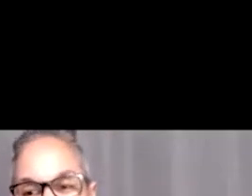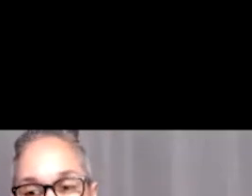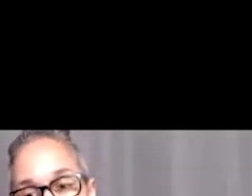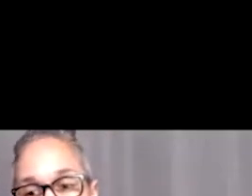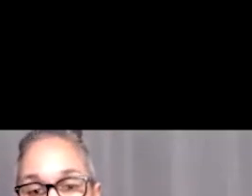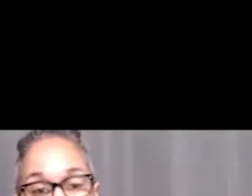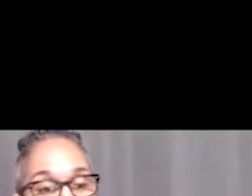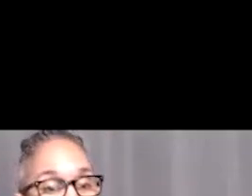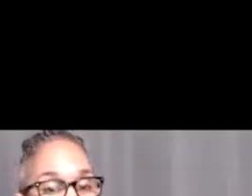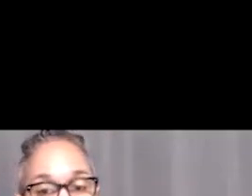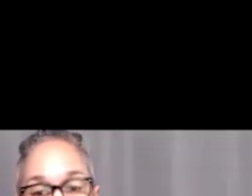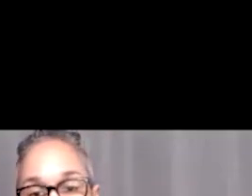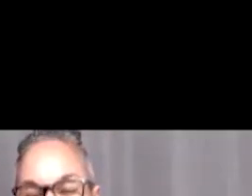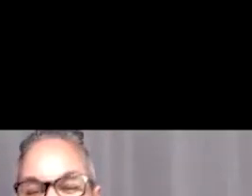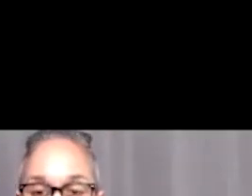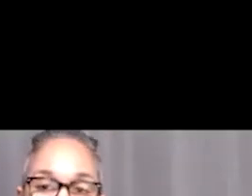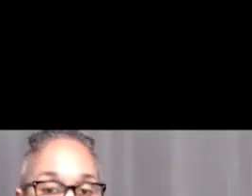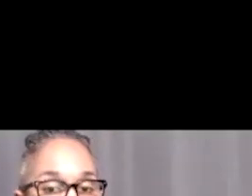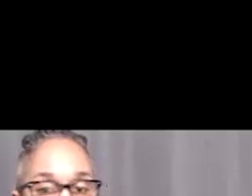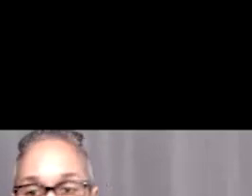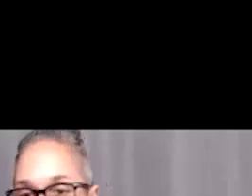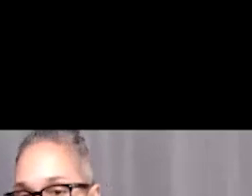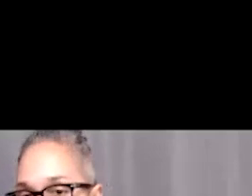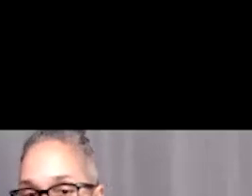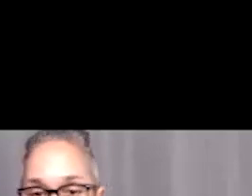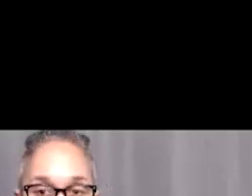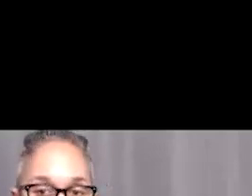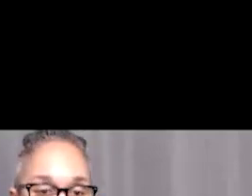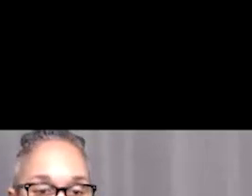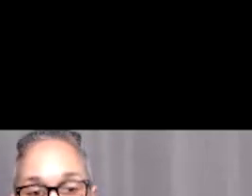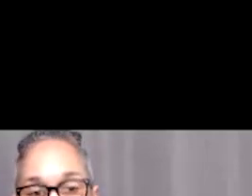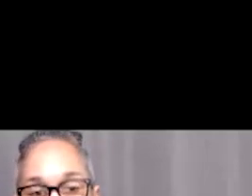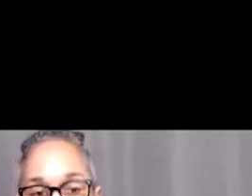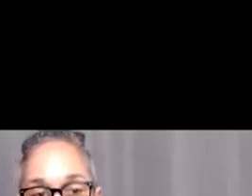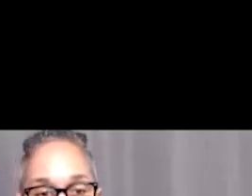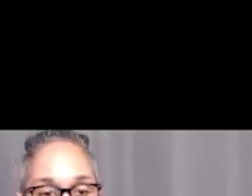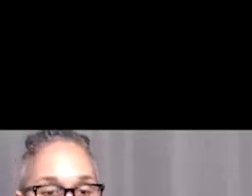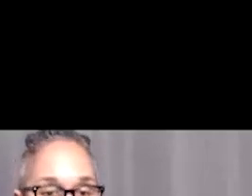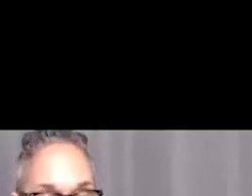if we don't have the improvement of at least 85% of our courses meeting RSI,